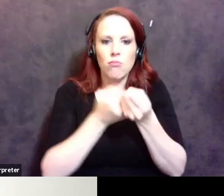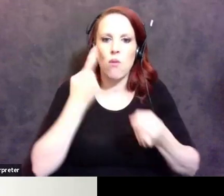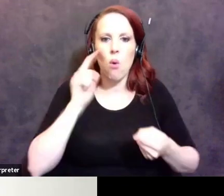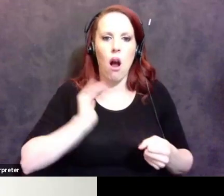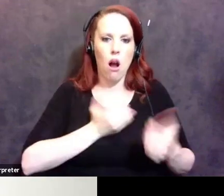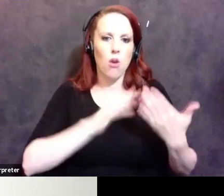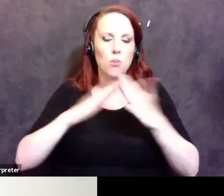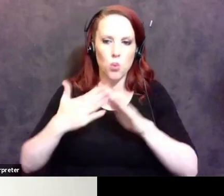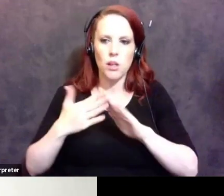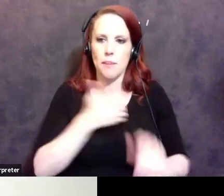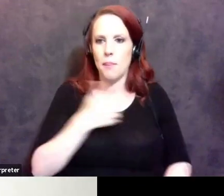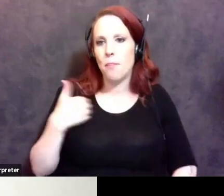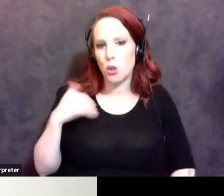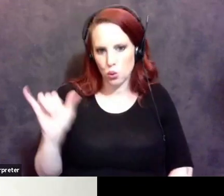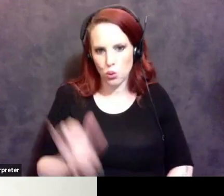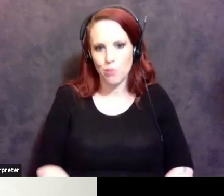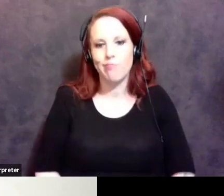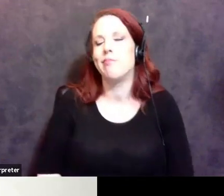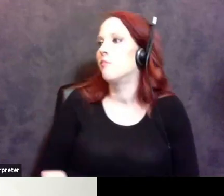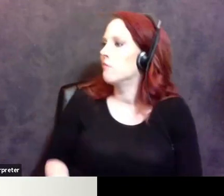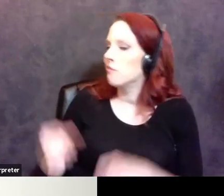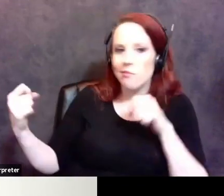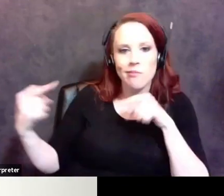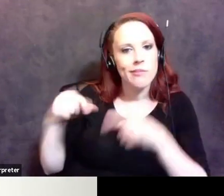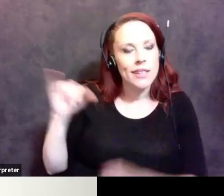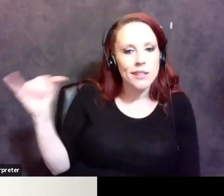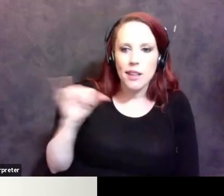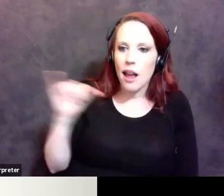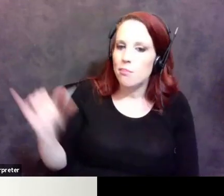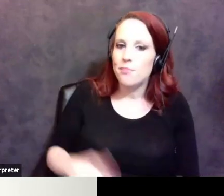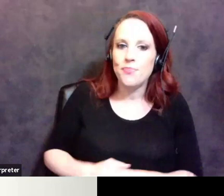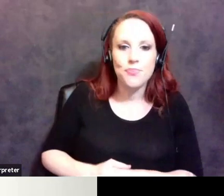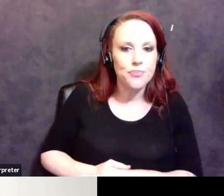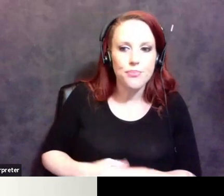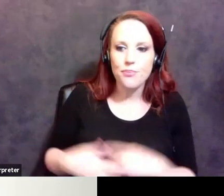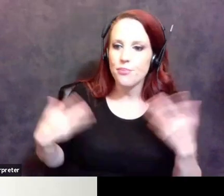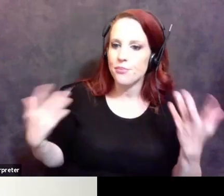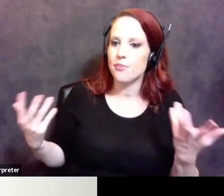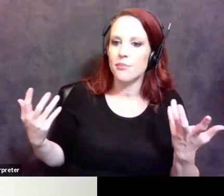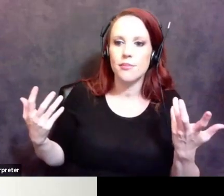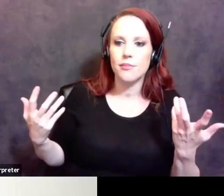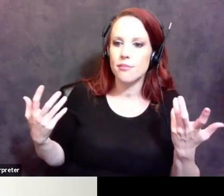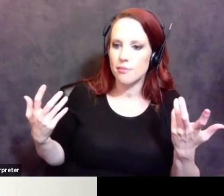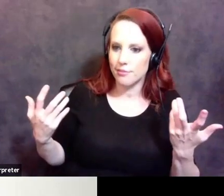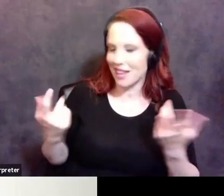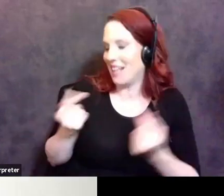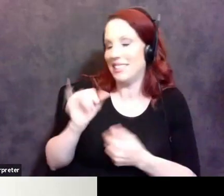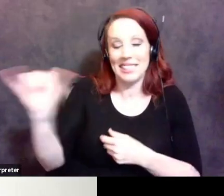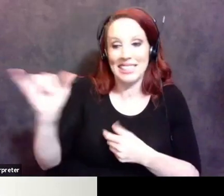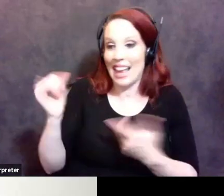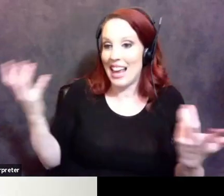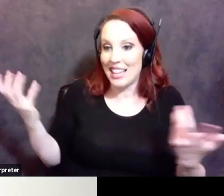100. I did the same thing. I did the same thing. I had to, not only my